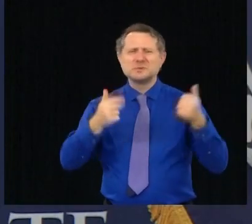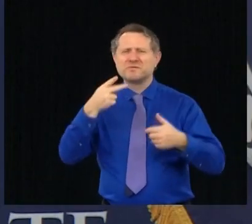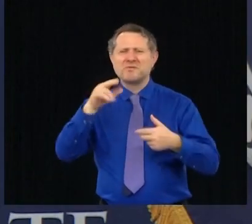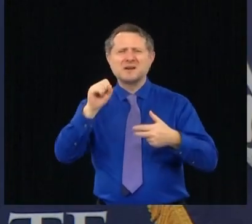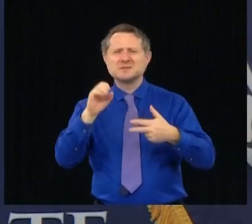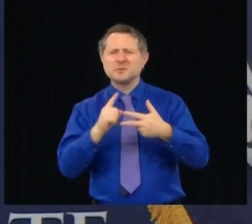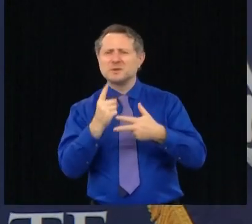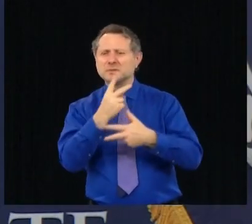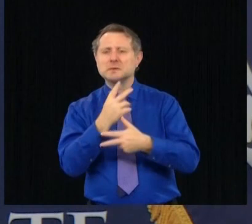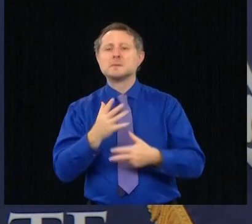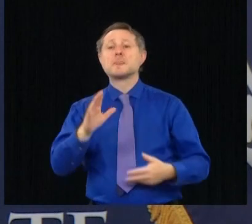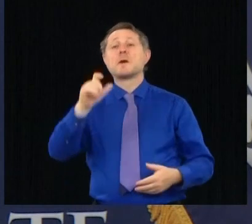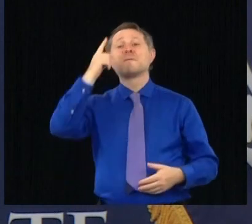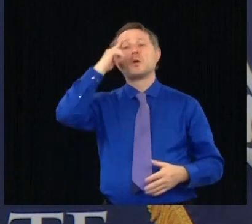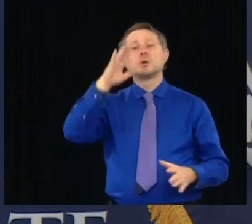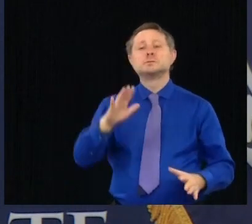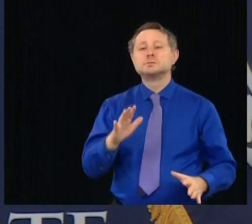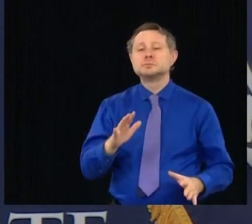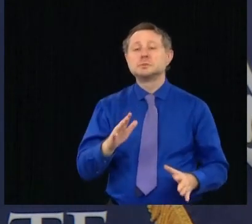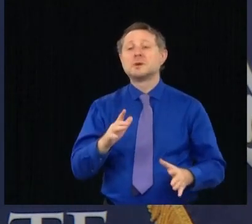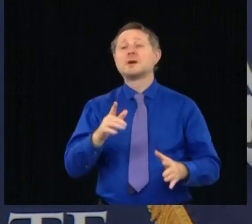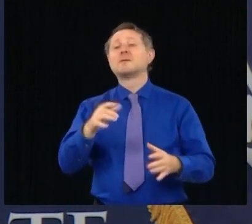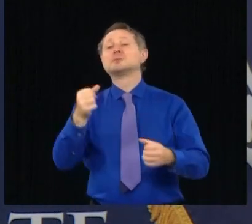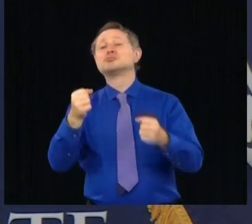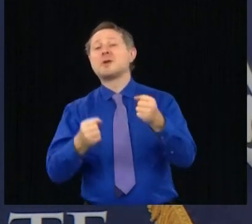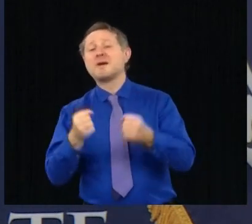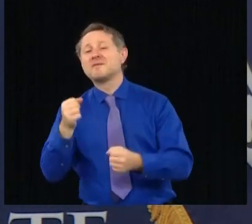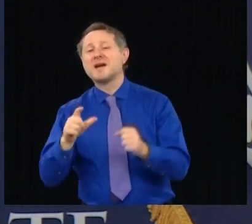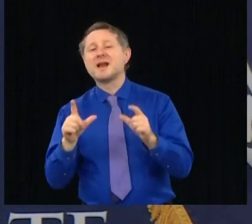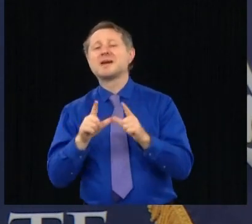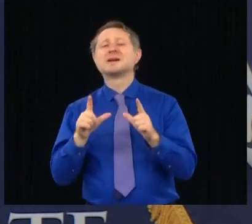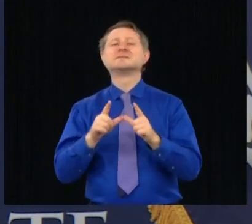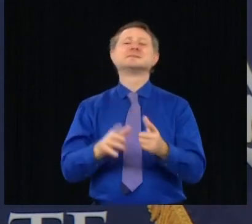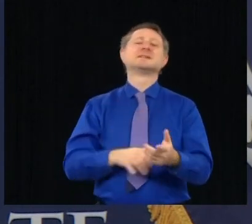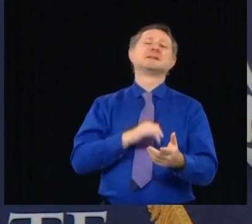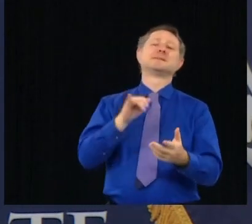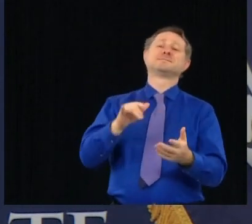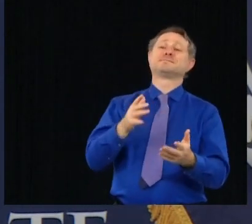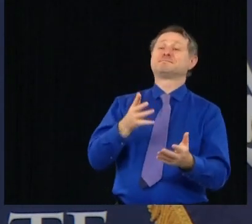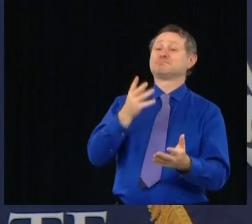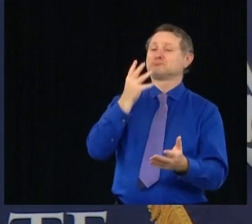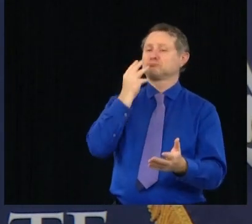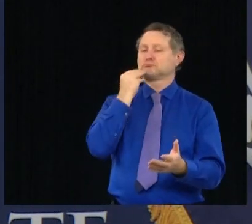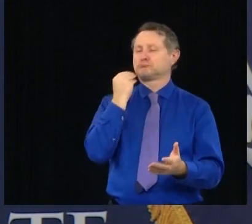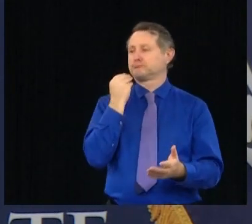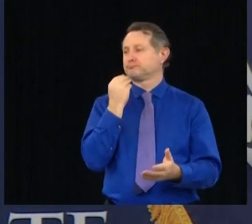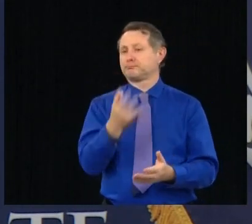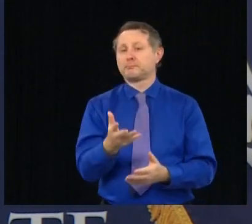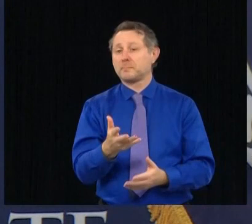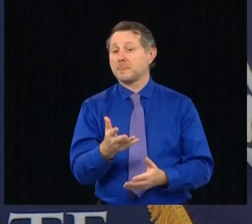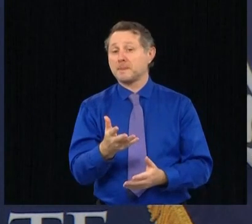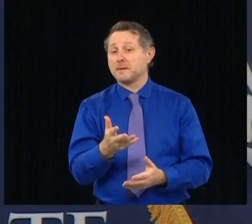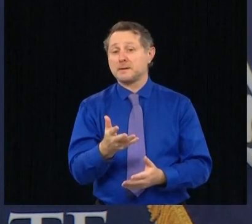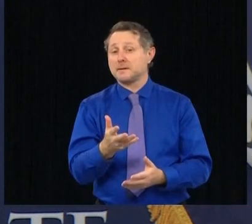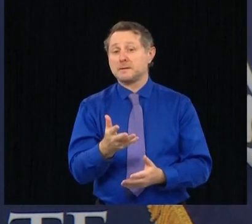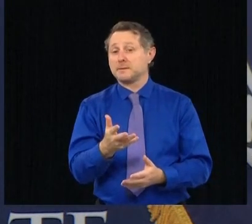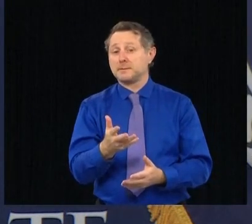FOR A DRIVER'S LICENSE, TOOTHACHE, WHATEVER, WHAT PHASE DO THEY FALL UNDER?